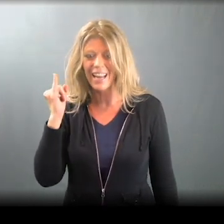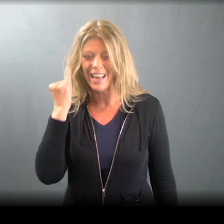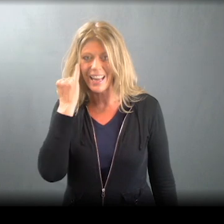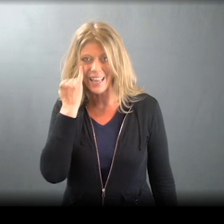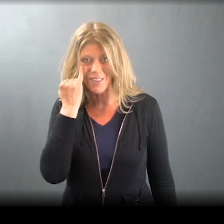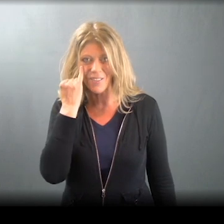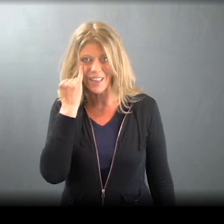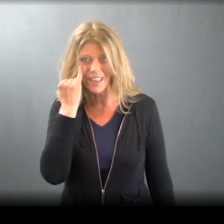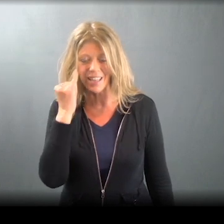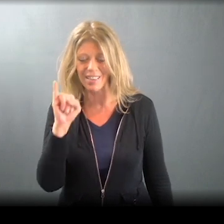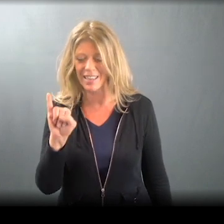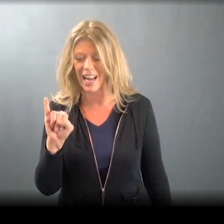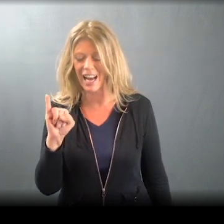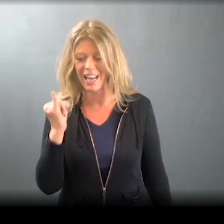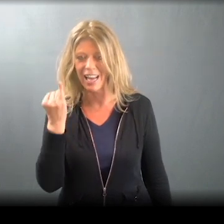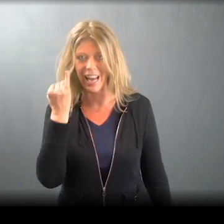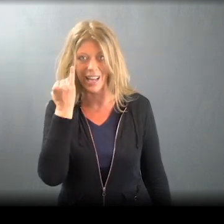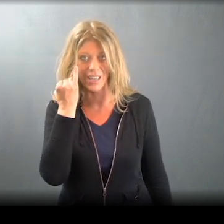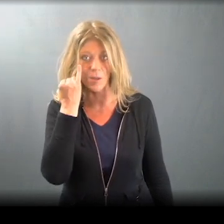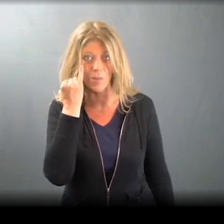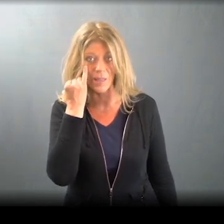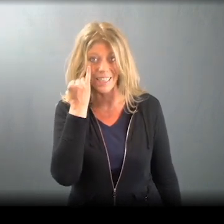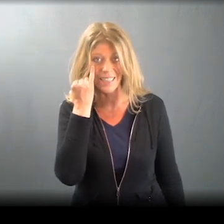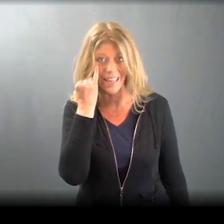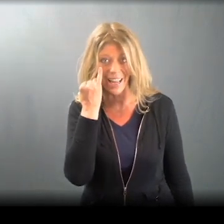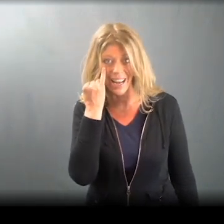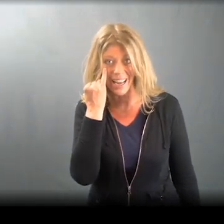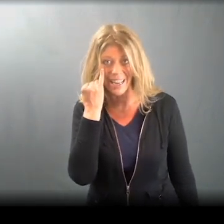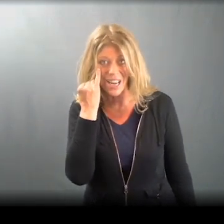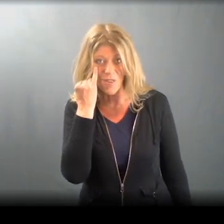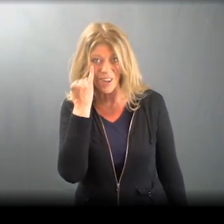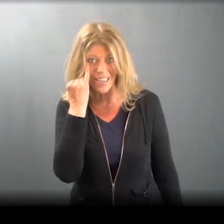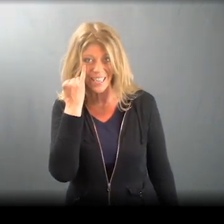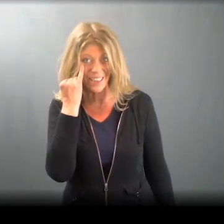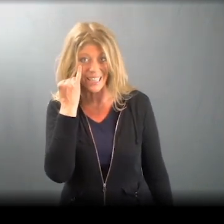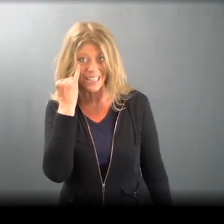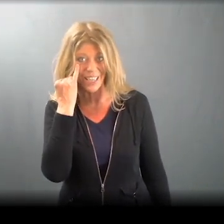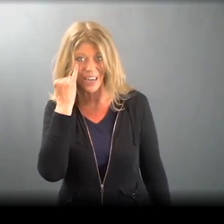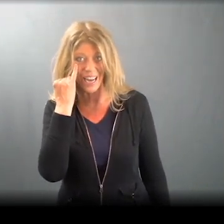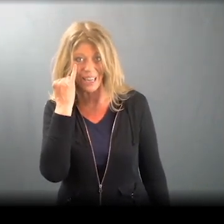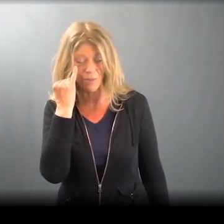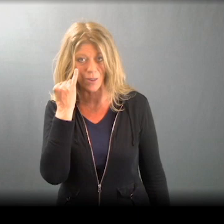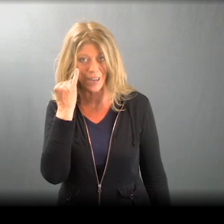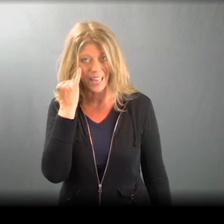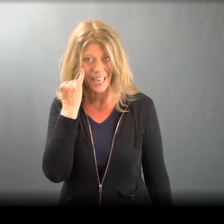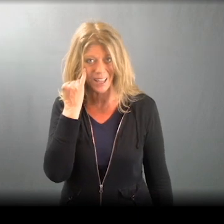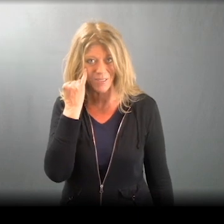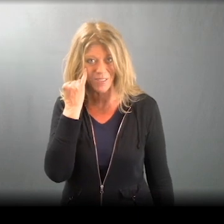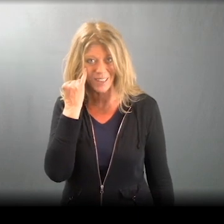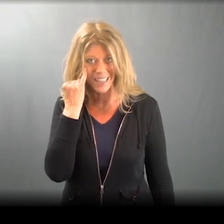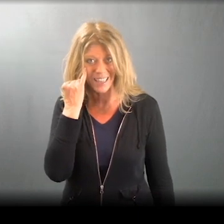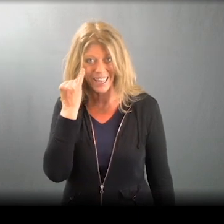IF It's an I-hand and place that I right here under your eye for IF.